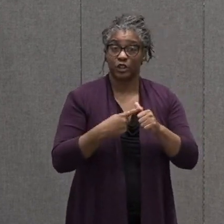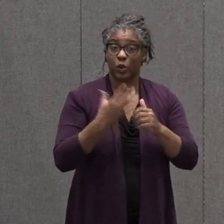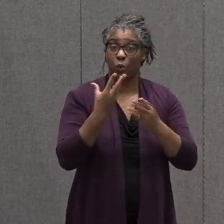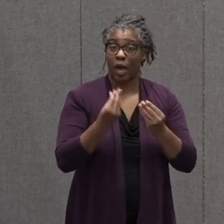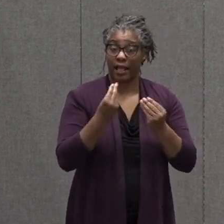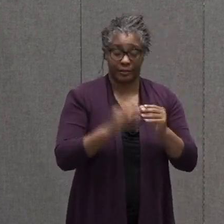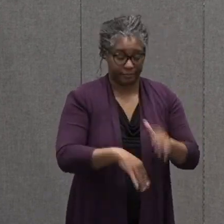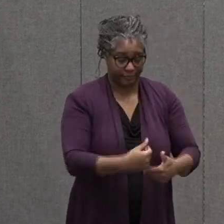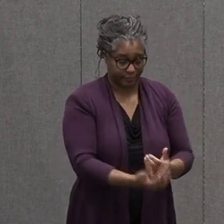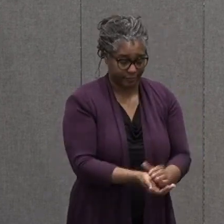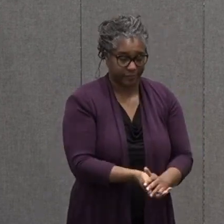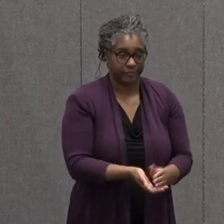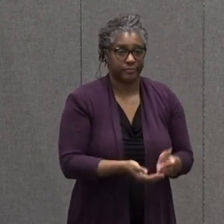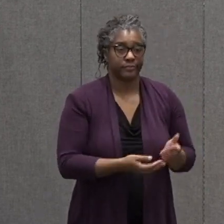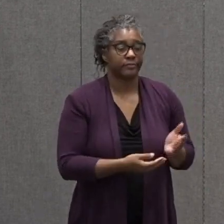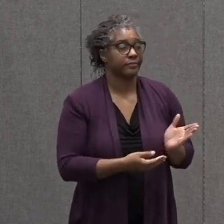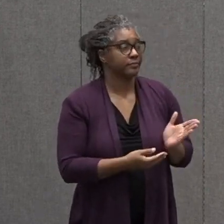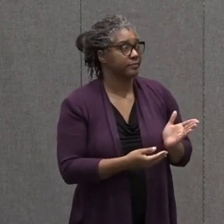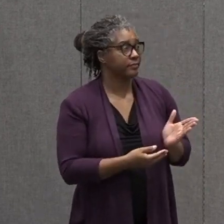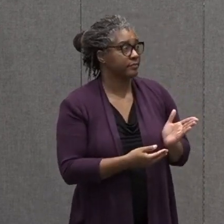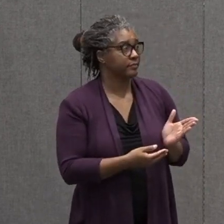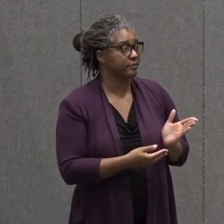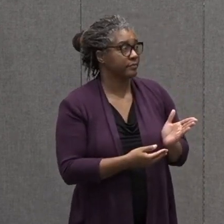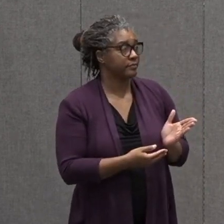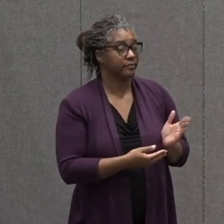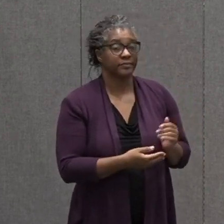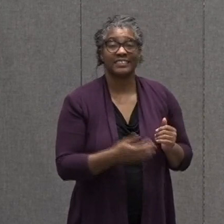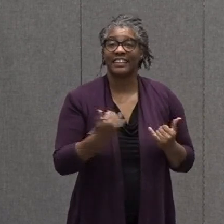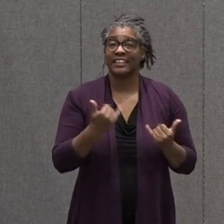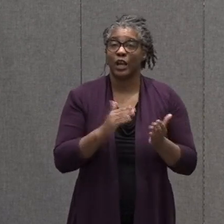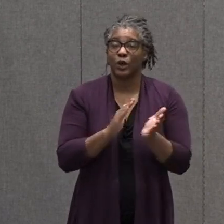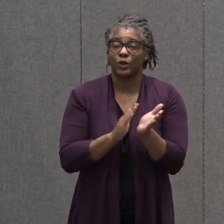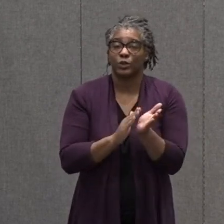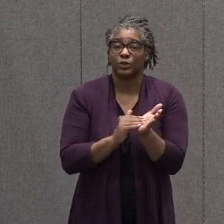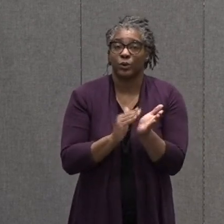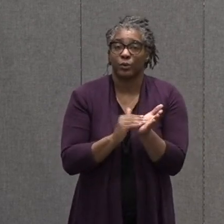Then I'm going to put a small bit of soap onto my hand.